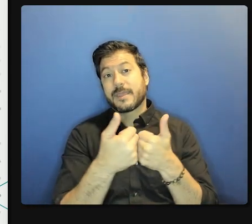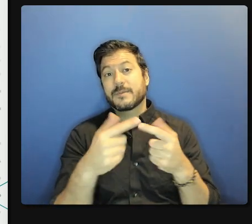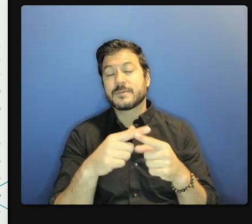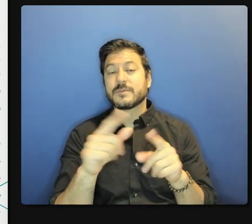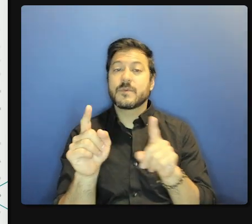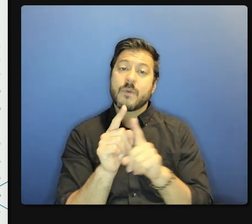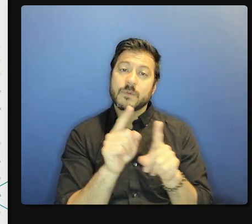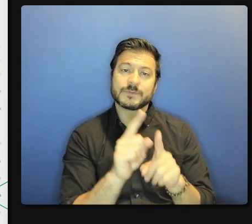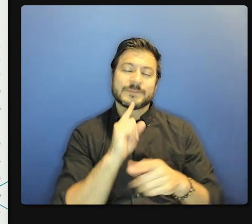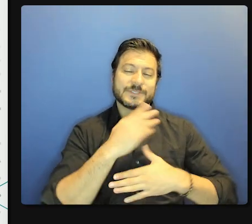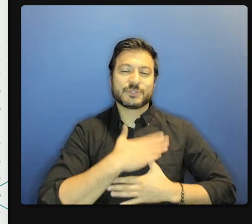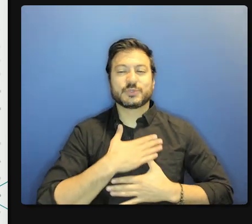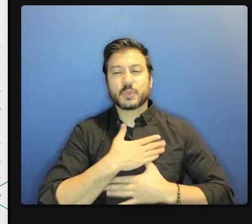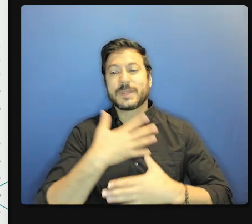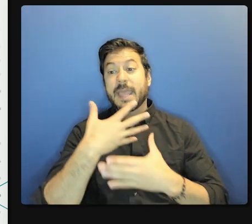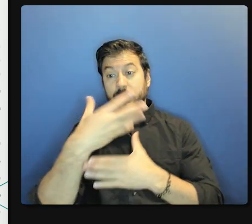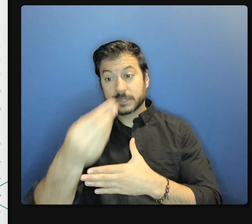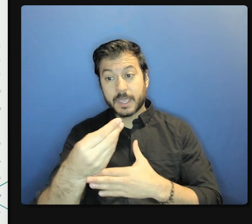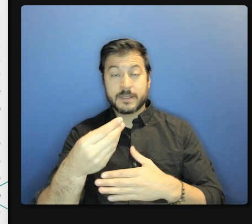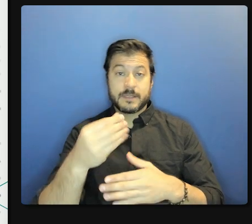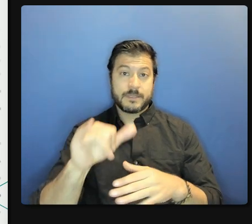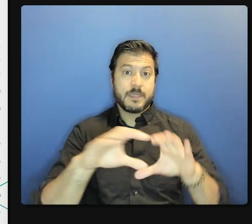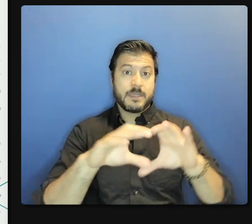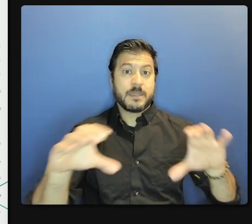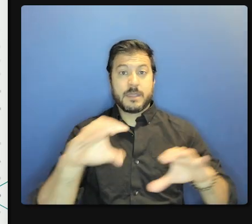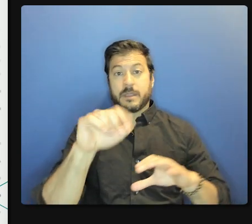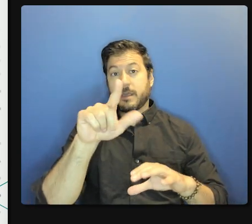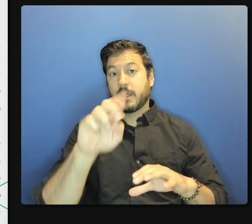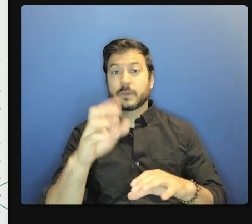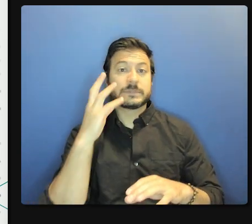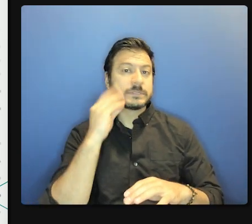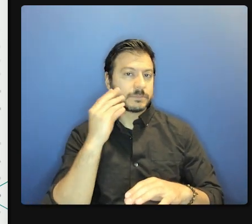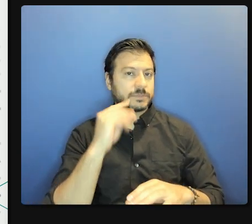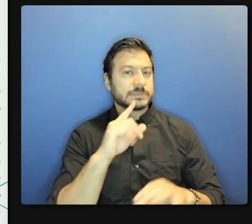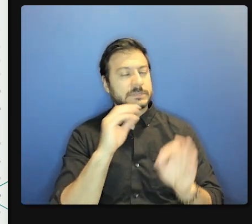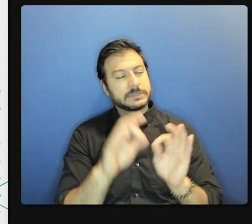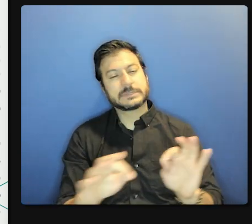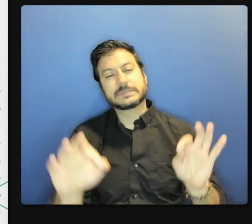Allowing your games to also be enjoyed outside of console experiences